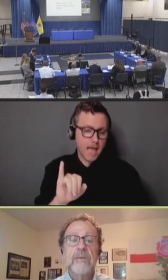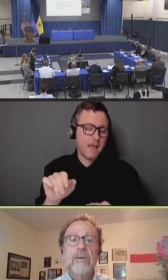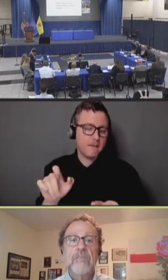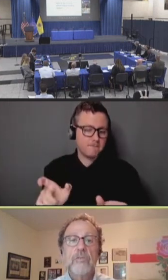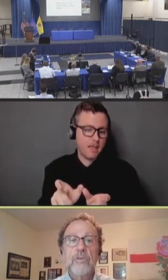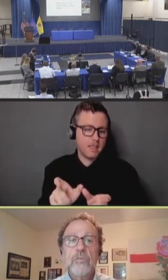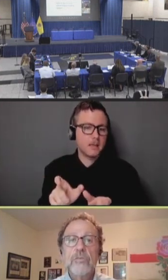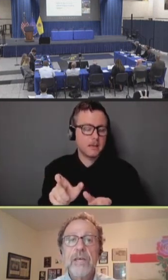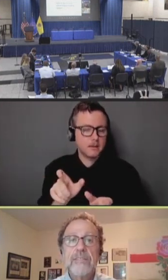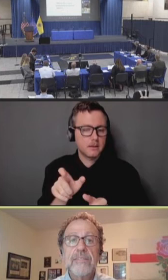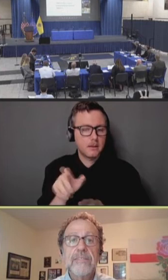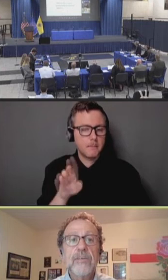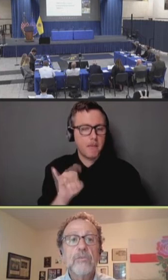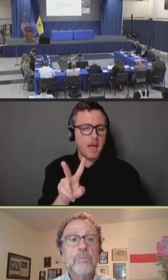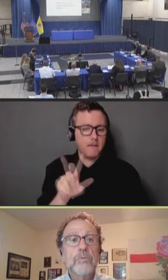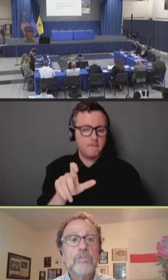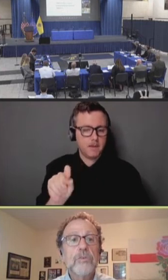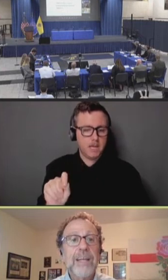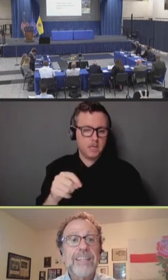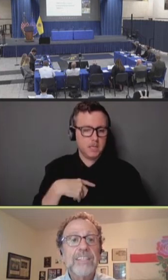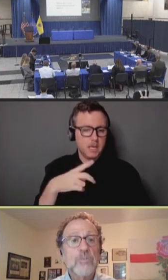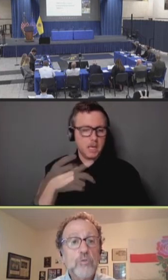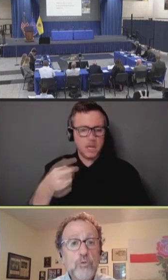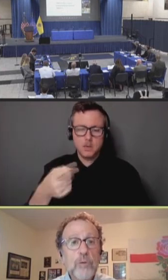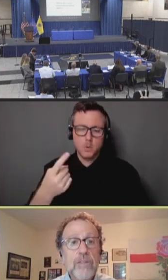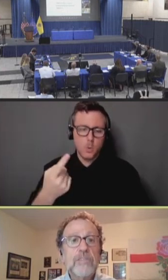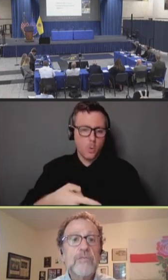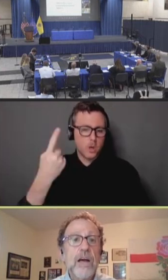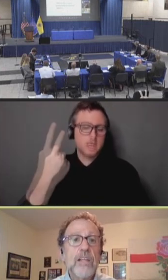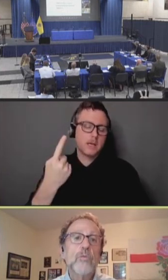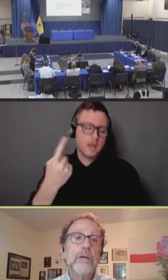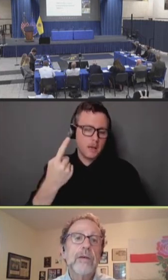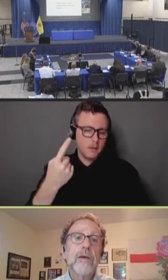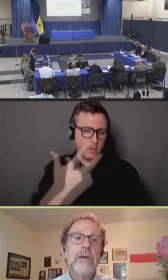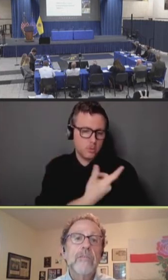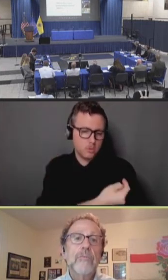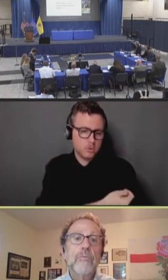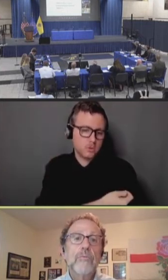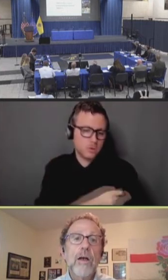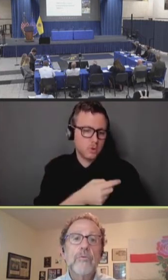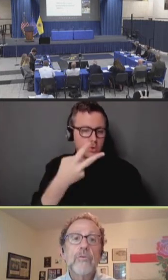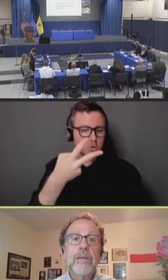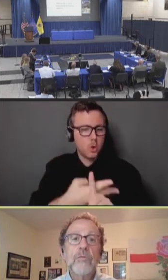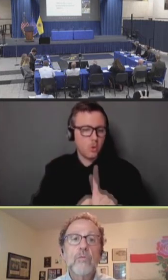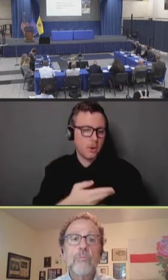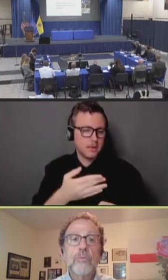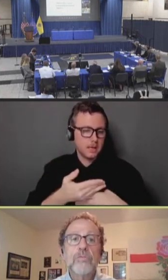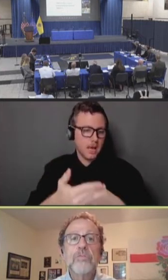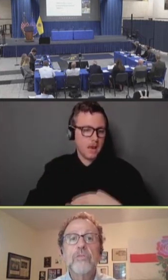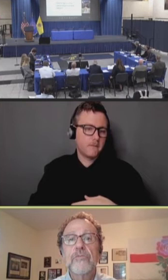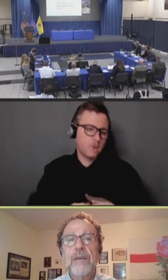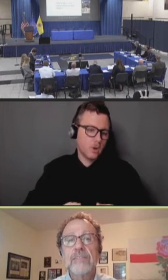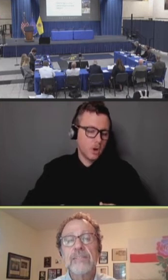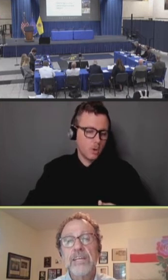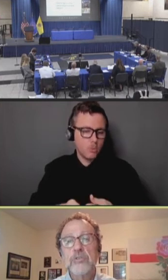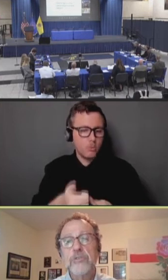for use as a single booster at least two months following the primary or booster vaccination.